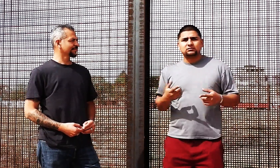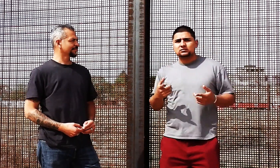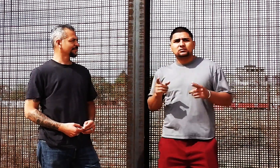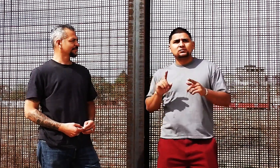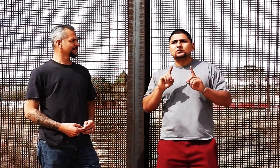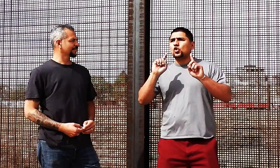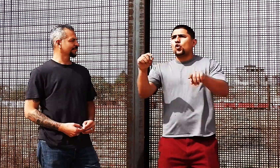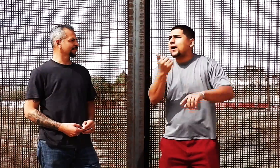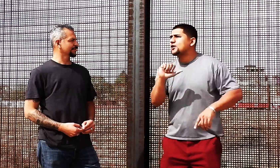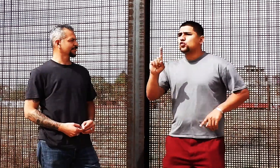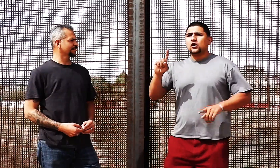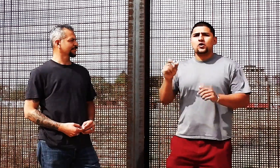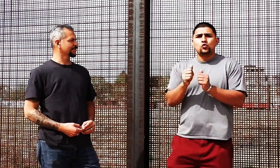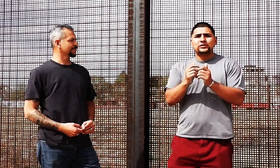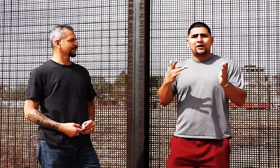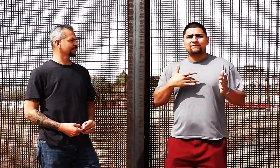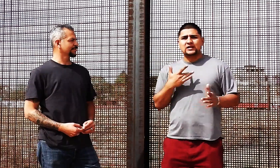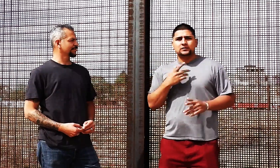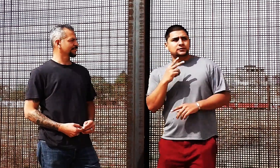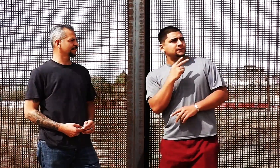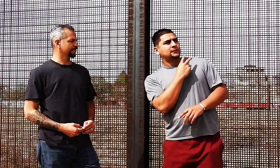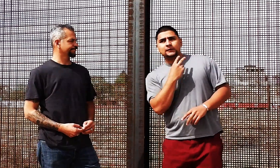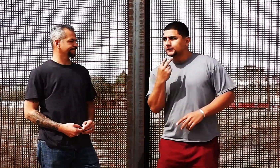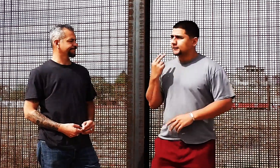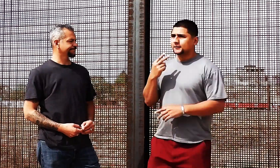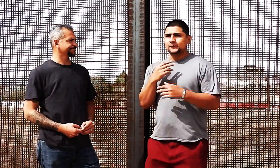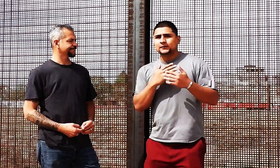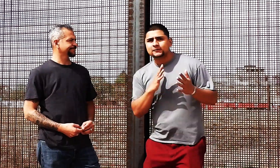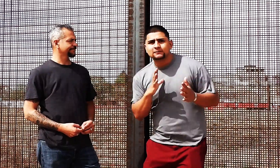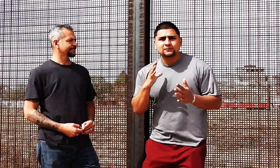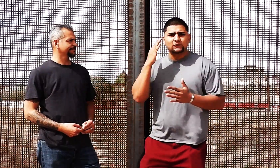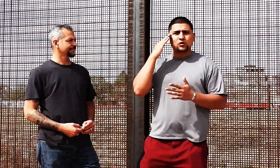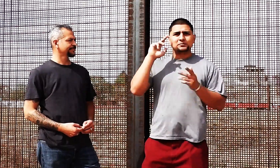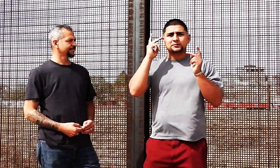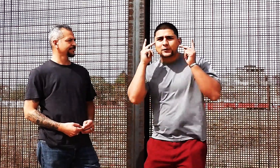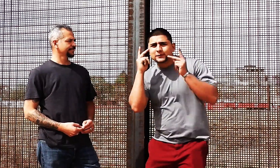I am not able to go anywhere without being worried or paranoid. You know?